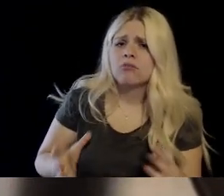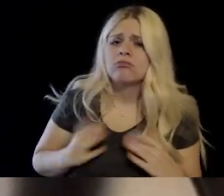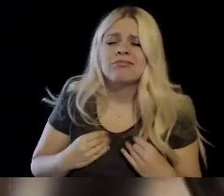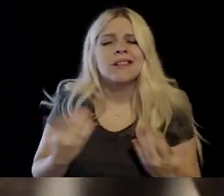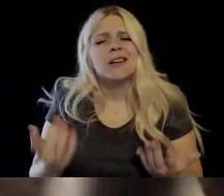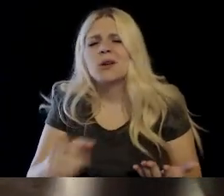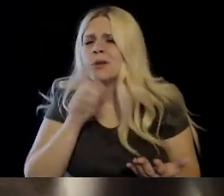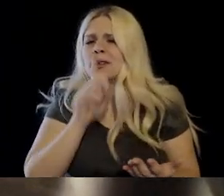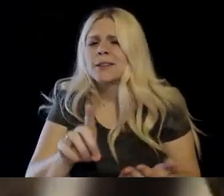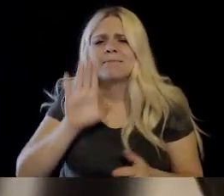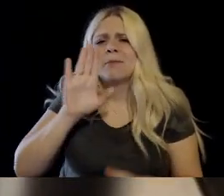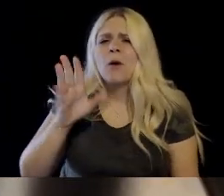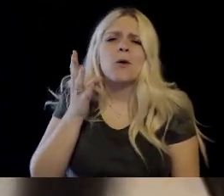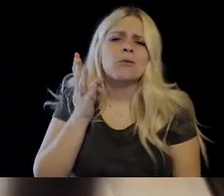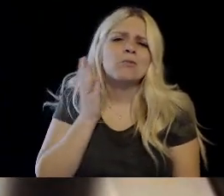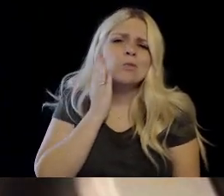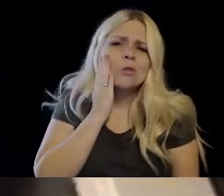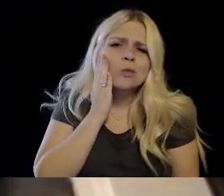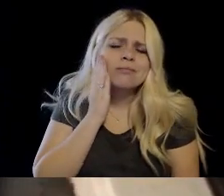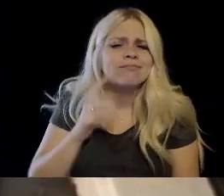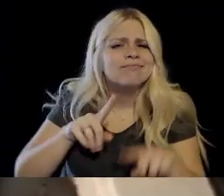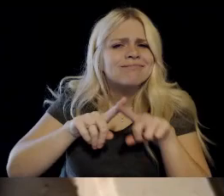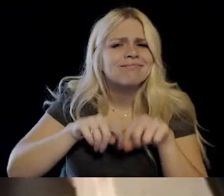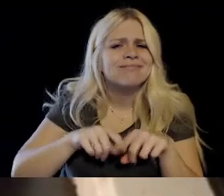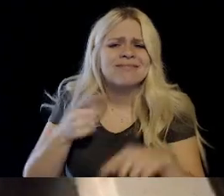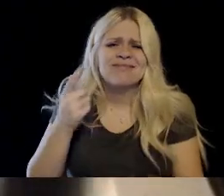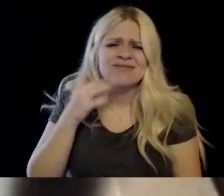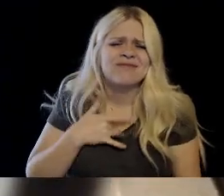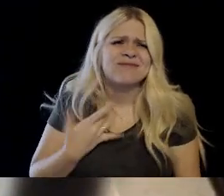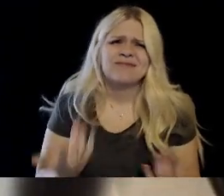Erica: It's just their mood. It's like, "I don't want to get my feet dirty today!"